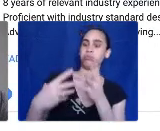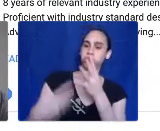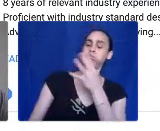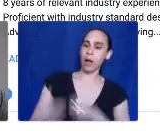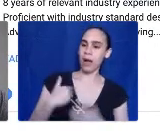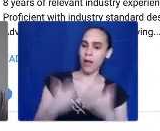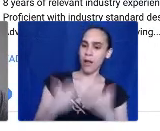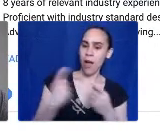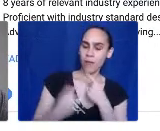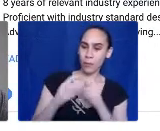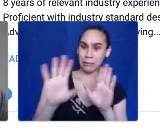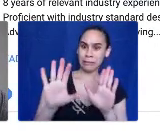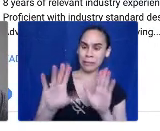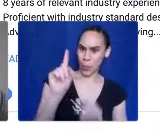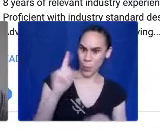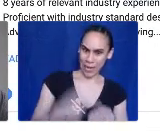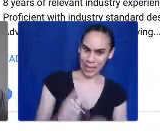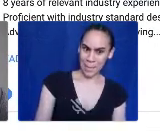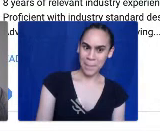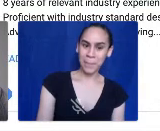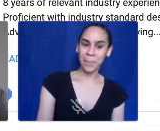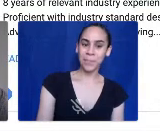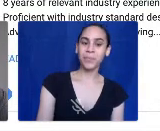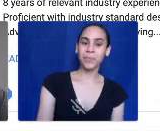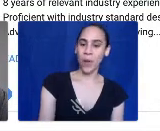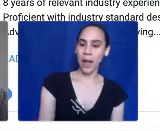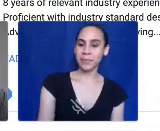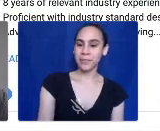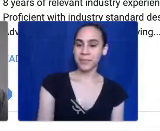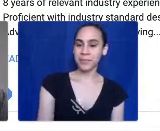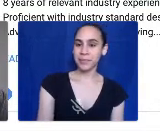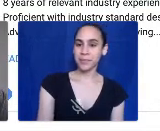one at a time um okay karen's first um lately i haven't been getting feedback